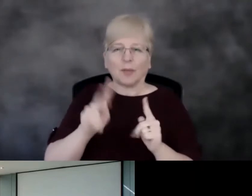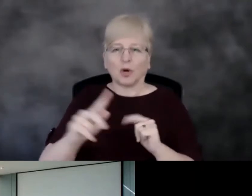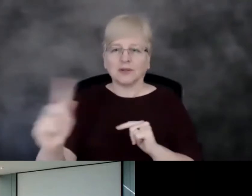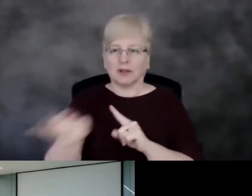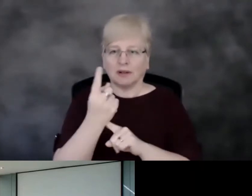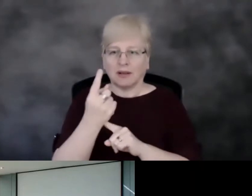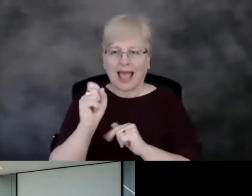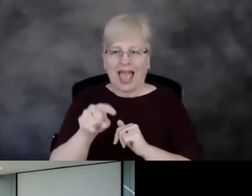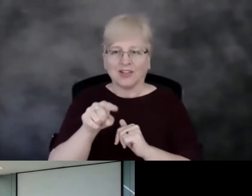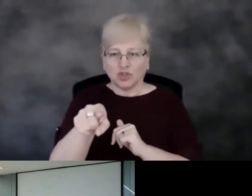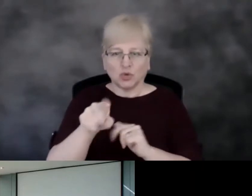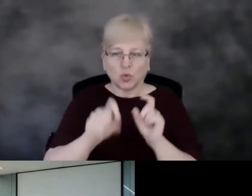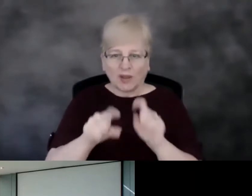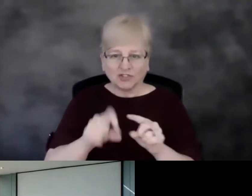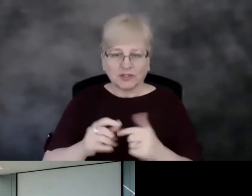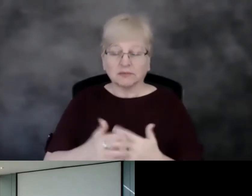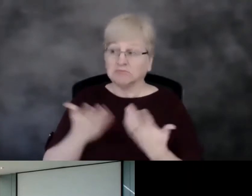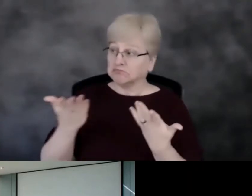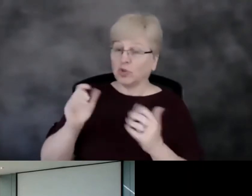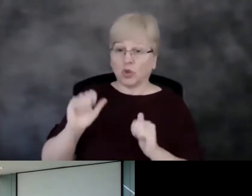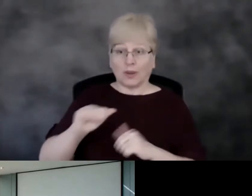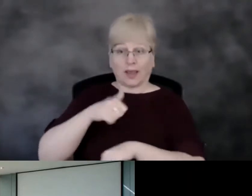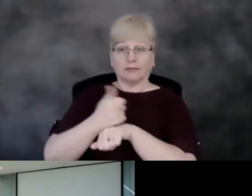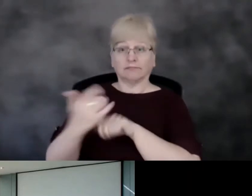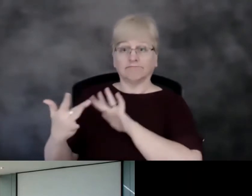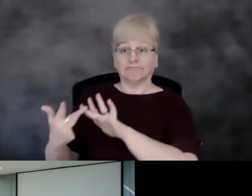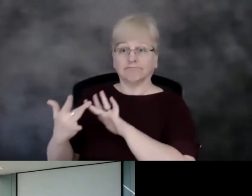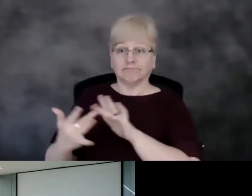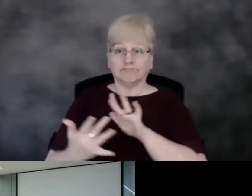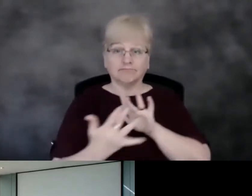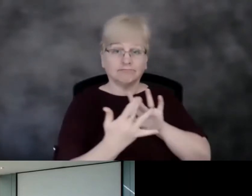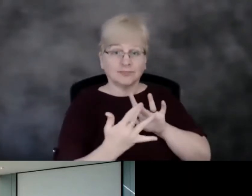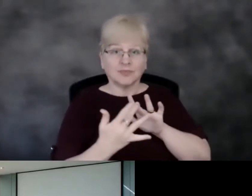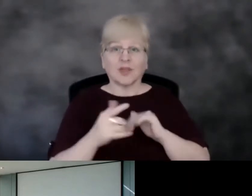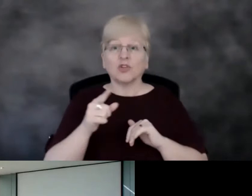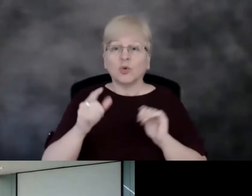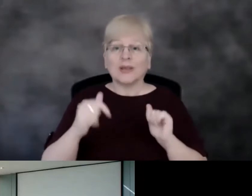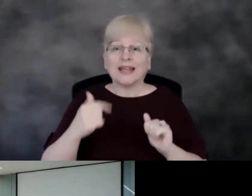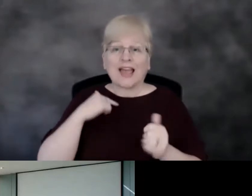16:10:55 You will have the opportunity of putting up pictorial, content, animation.